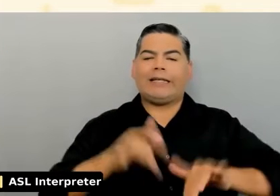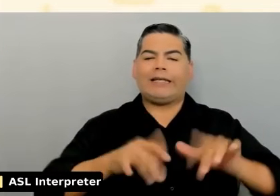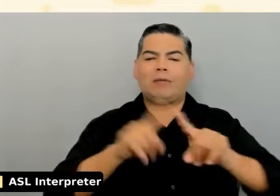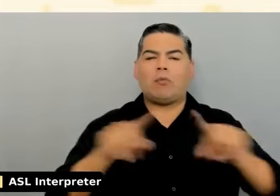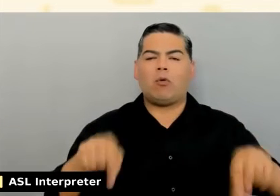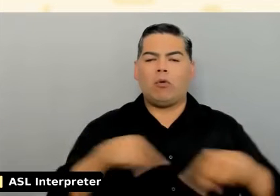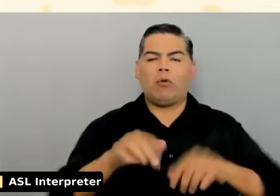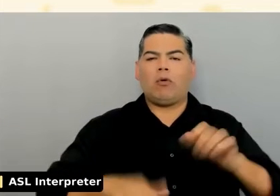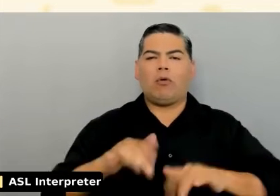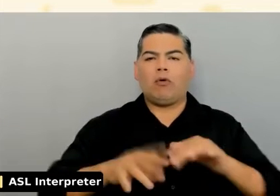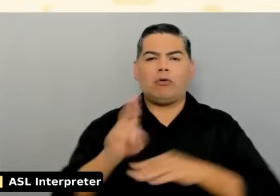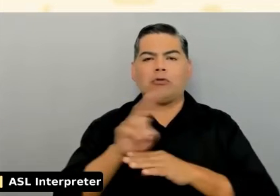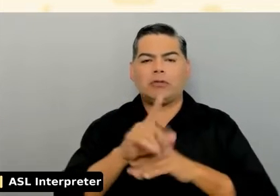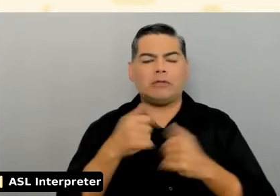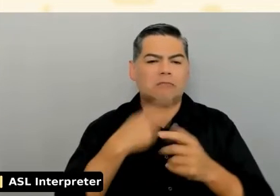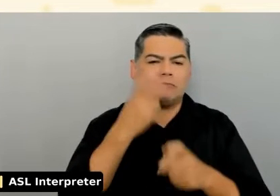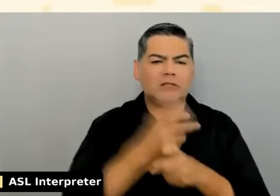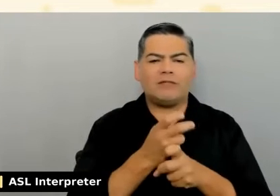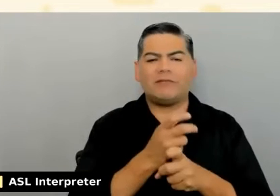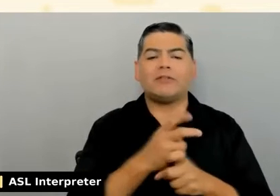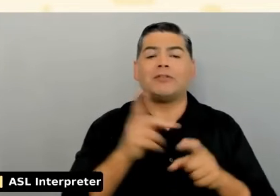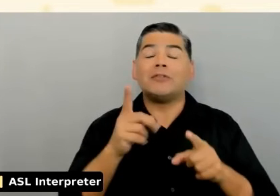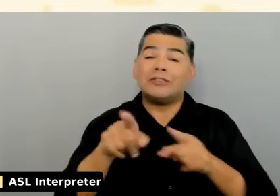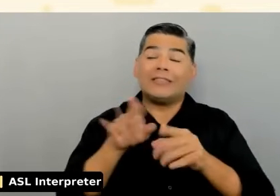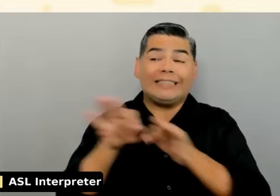So make sure that when you are defining your pseudo classes